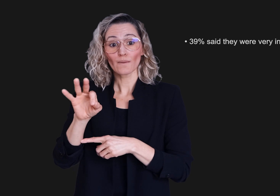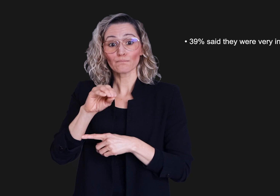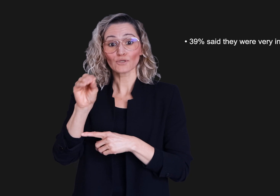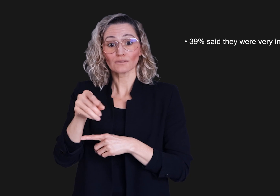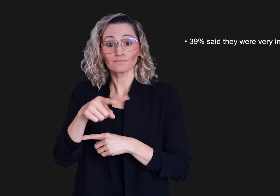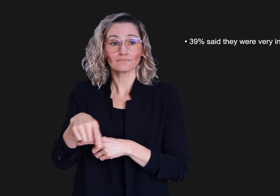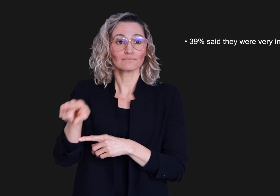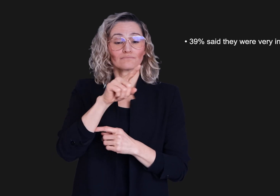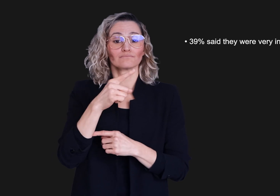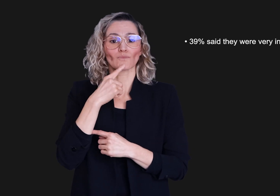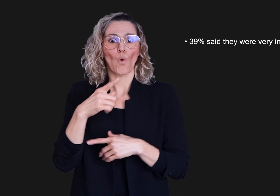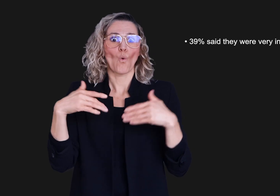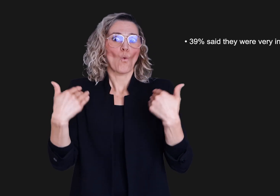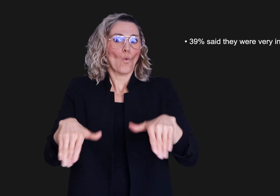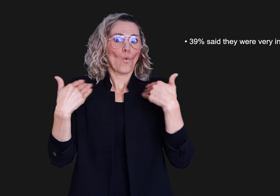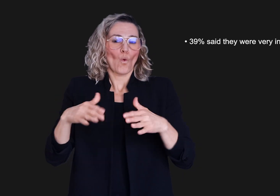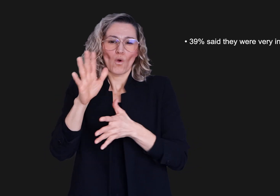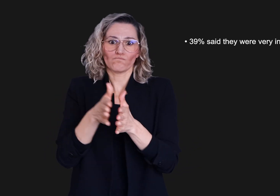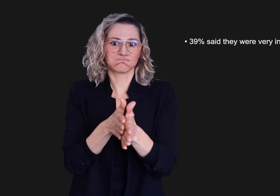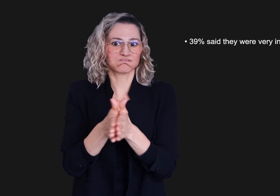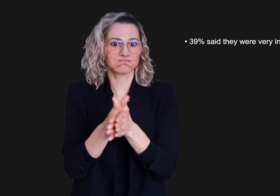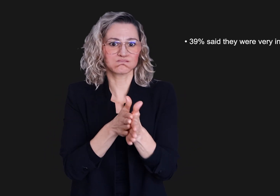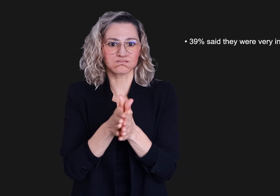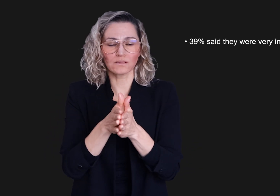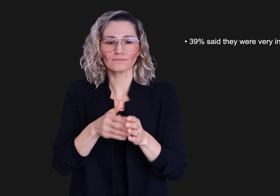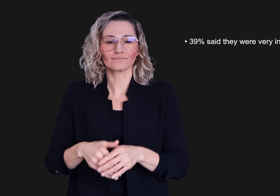• 39% said they were very interested